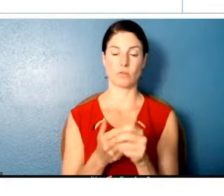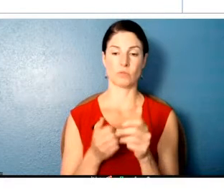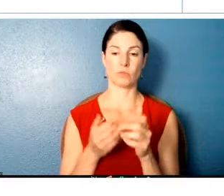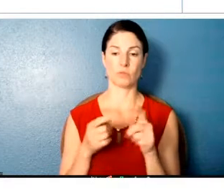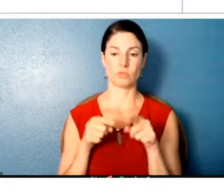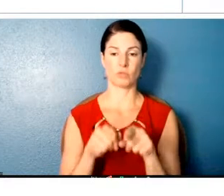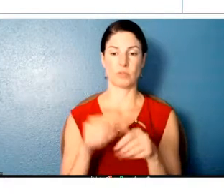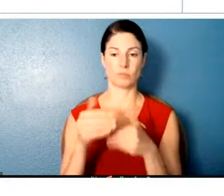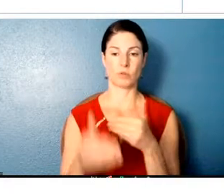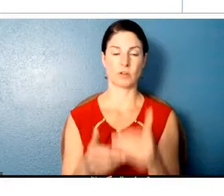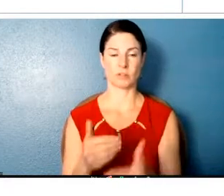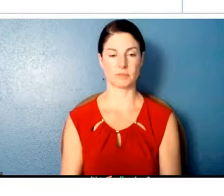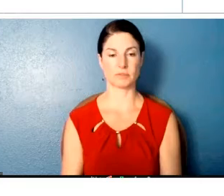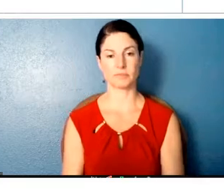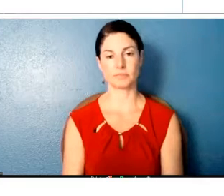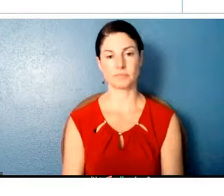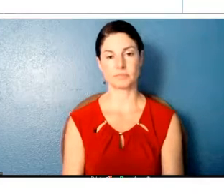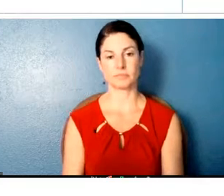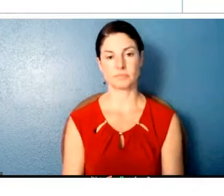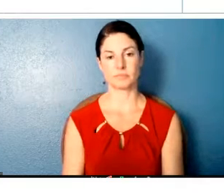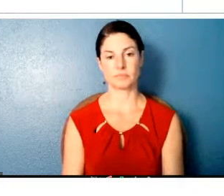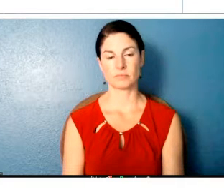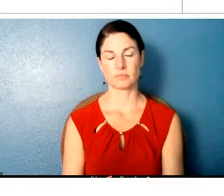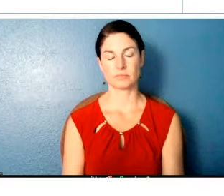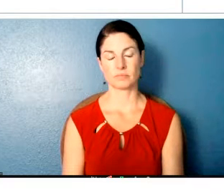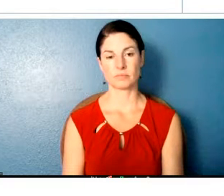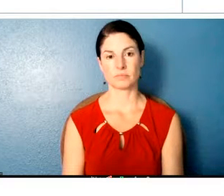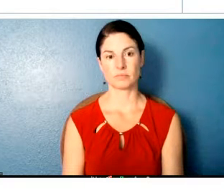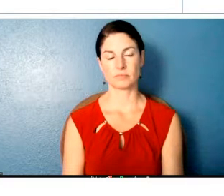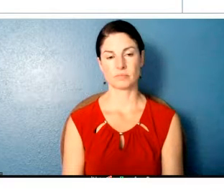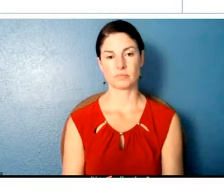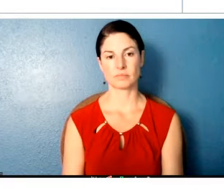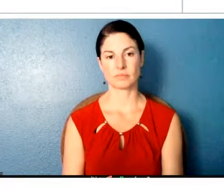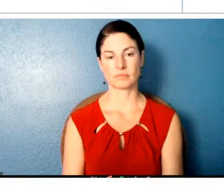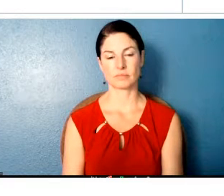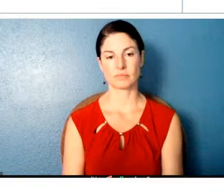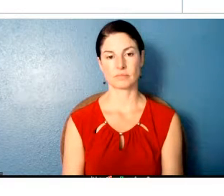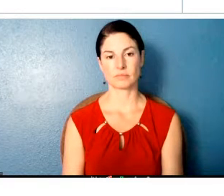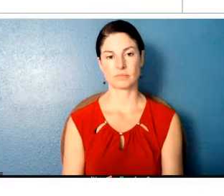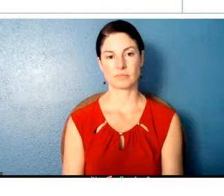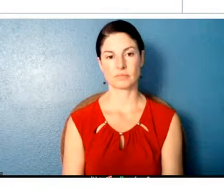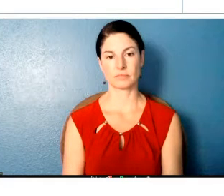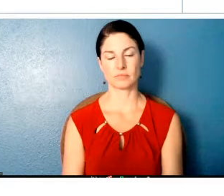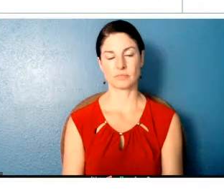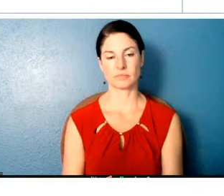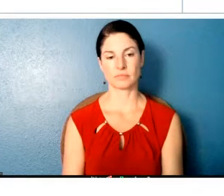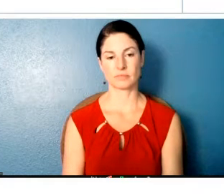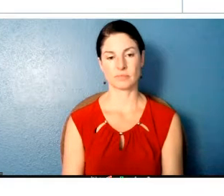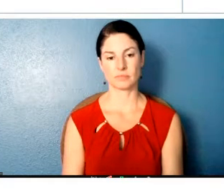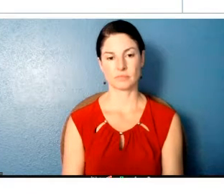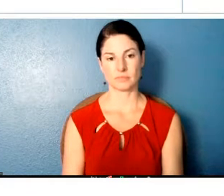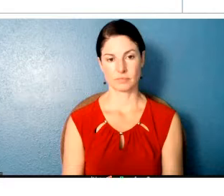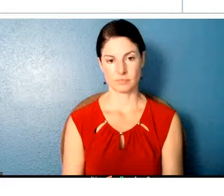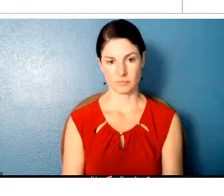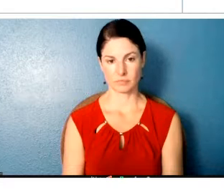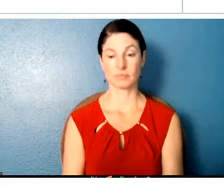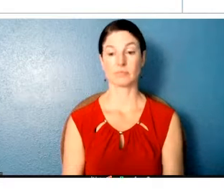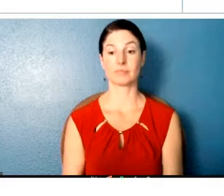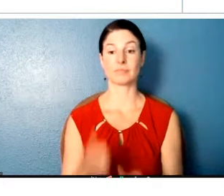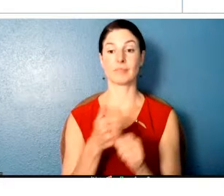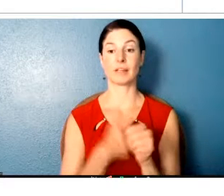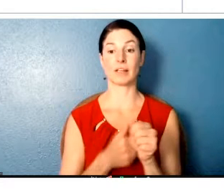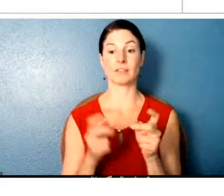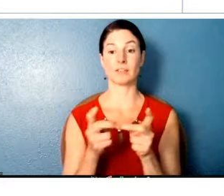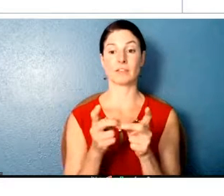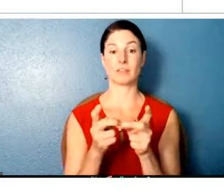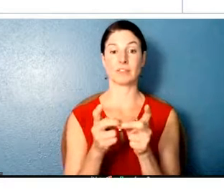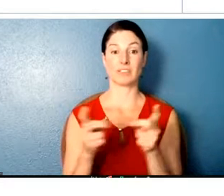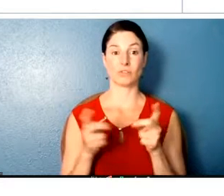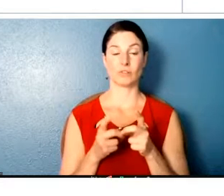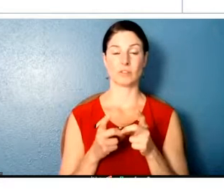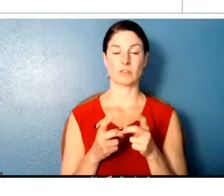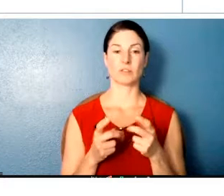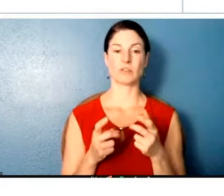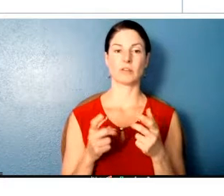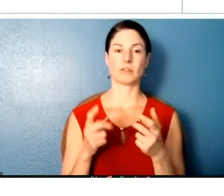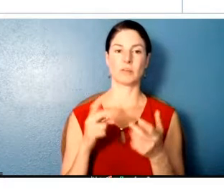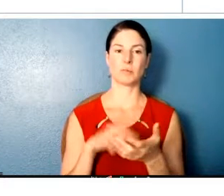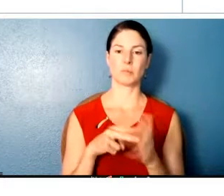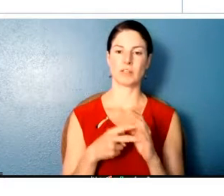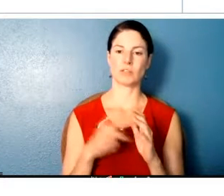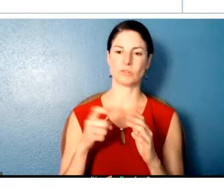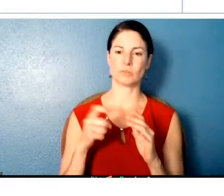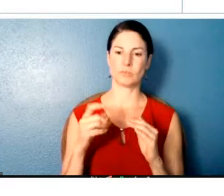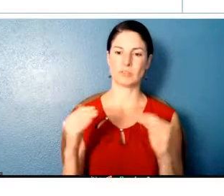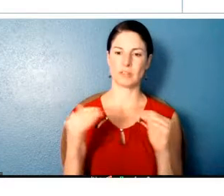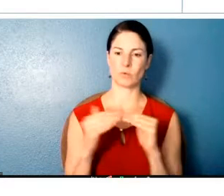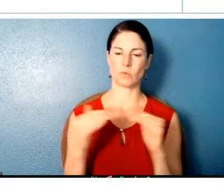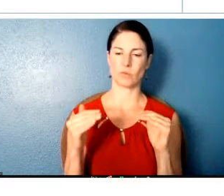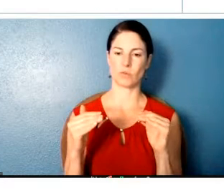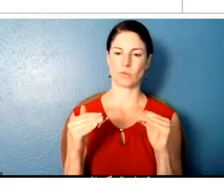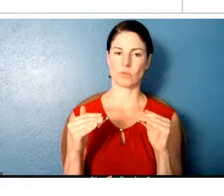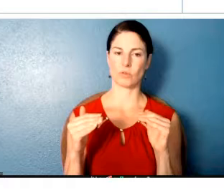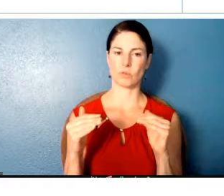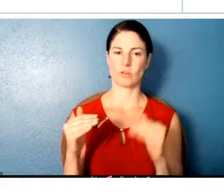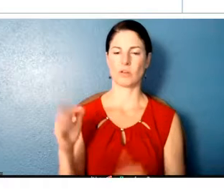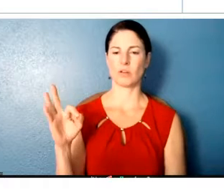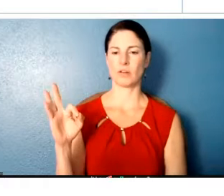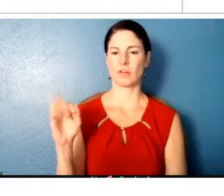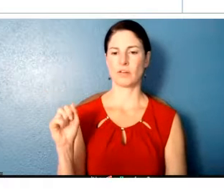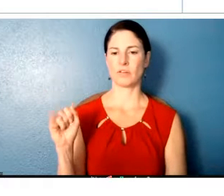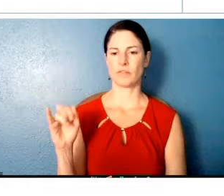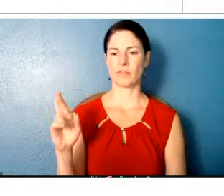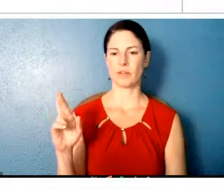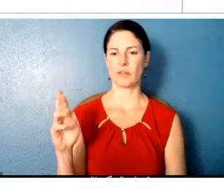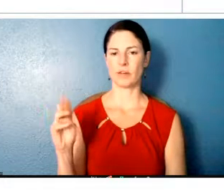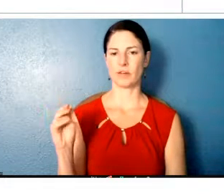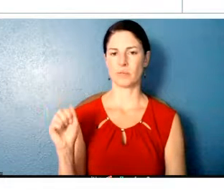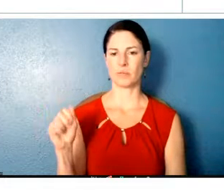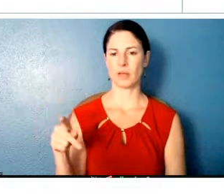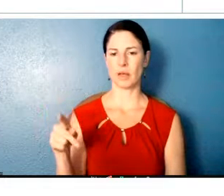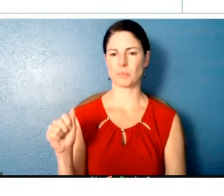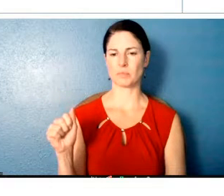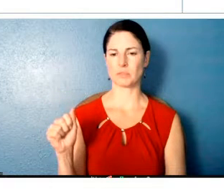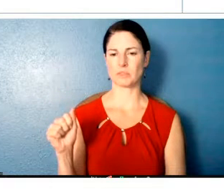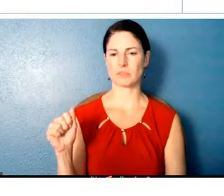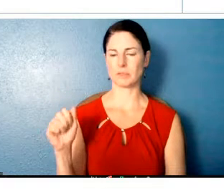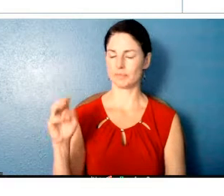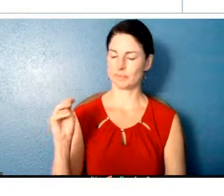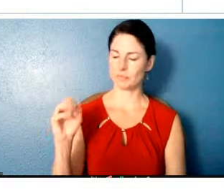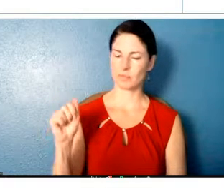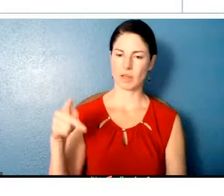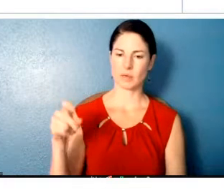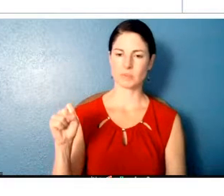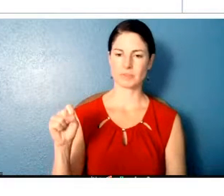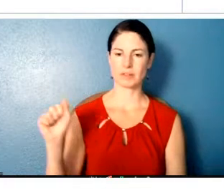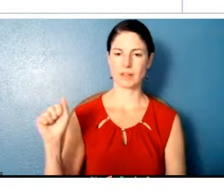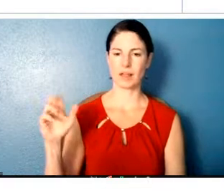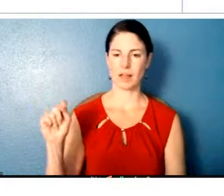First and foremost, we must make each populate the population of each district substantially equal that's the language of the fair maps act that each district must be substantially equal so that it doesn't have any.